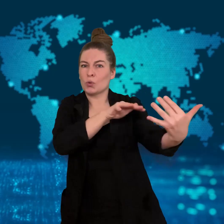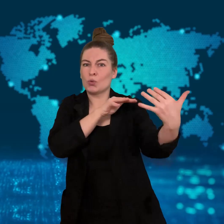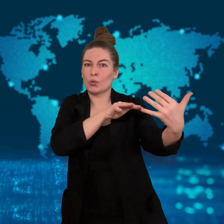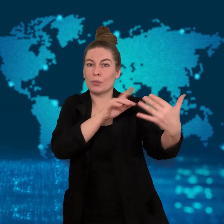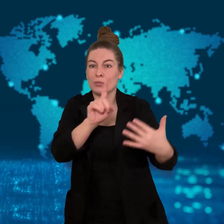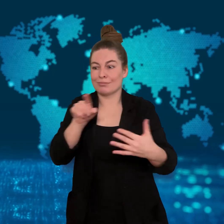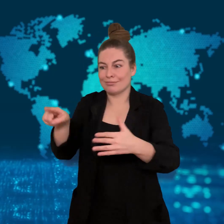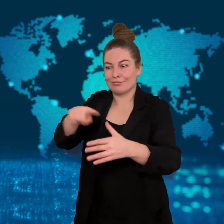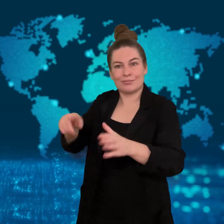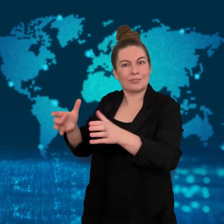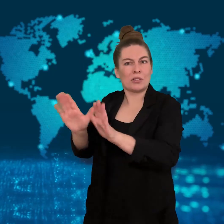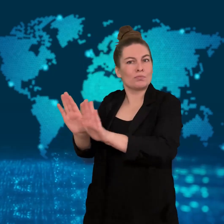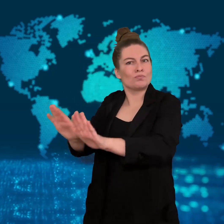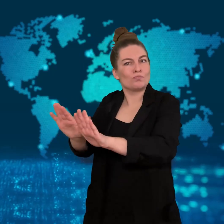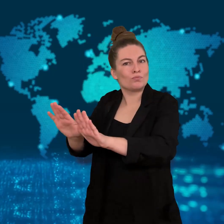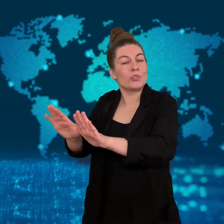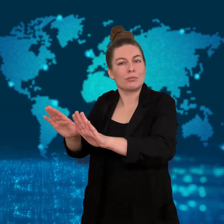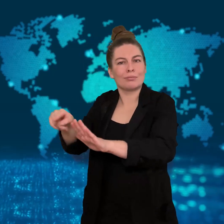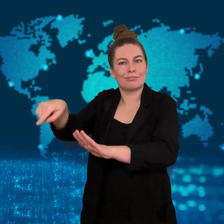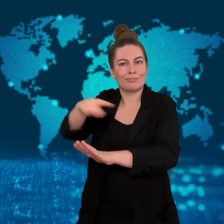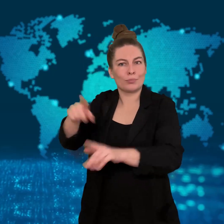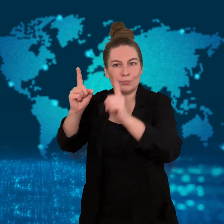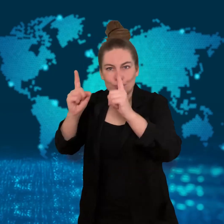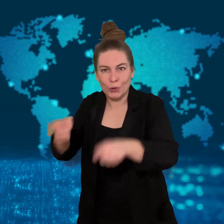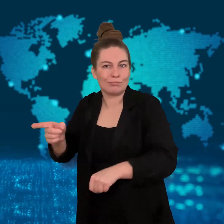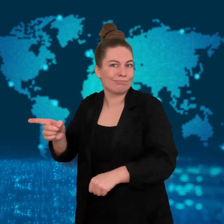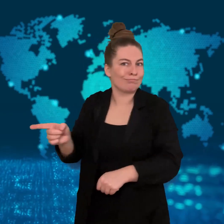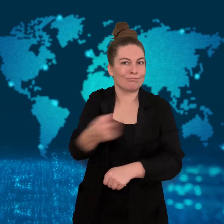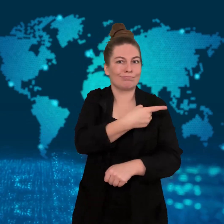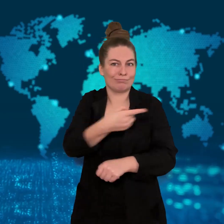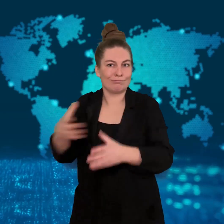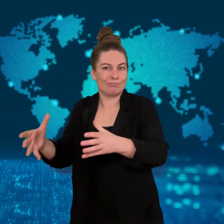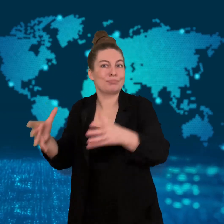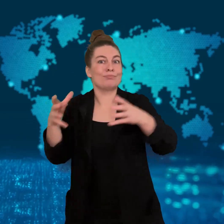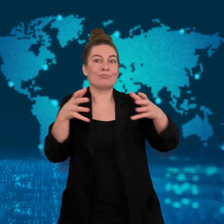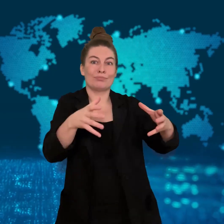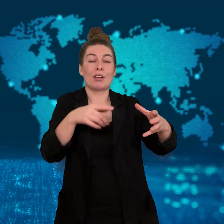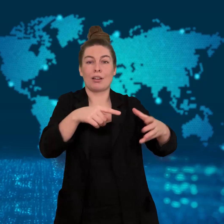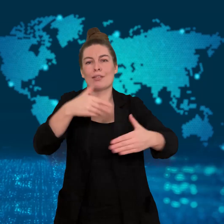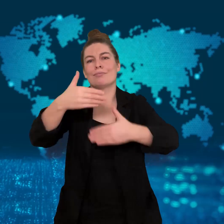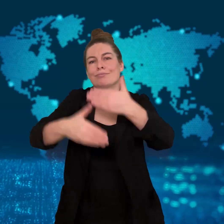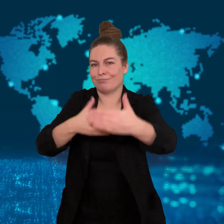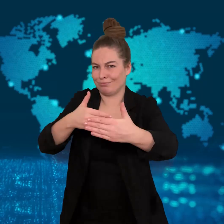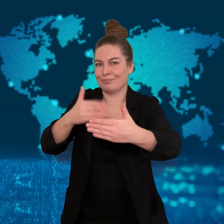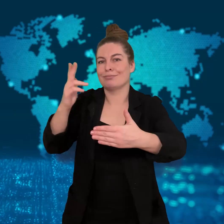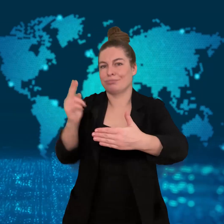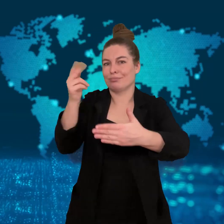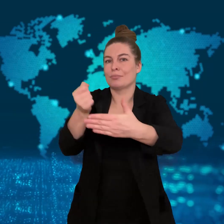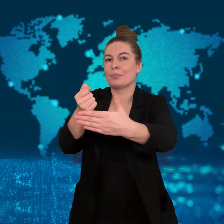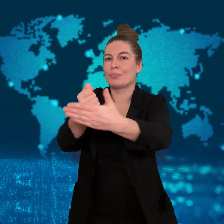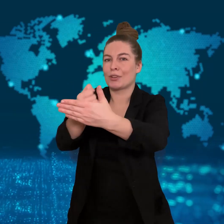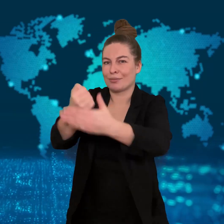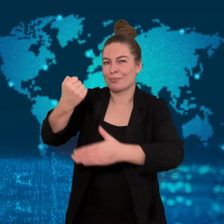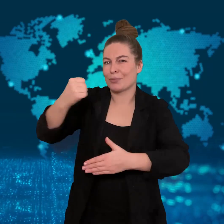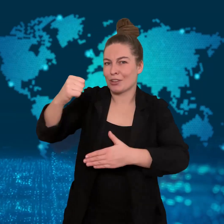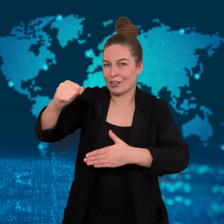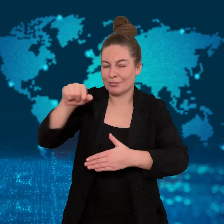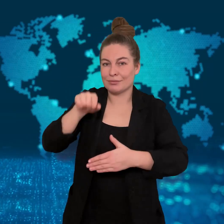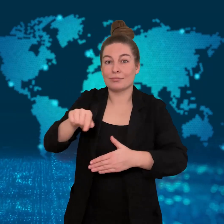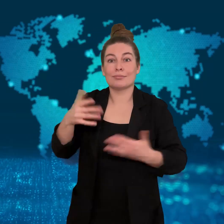In September of 2022, Putin deployed around 300,000 reservists to